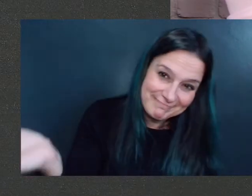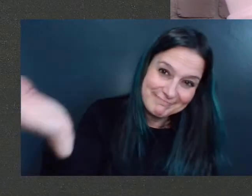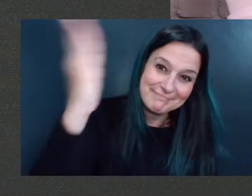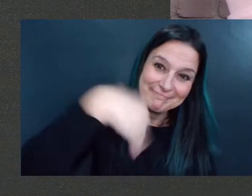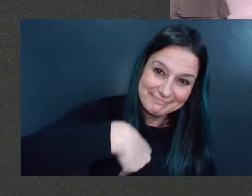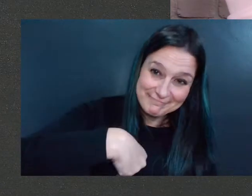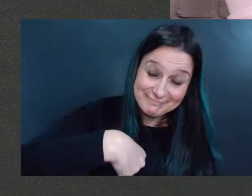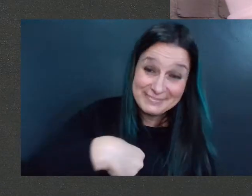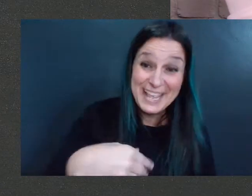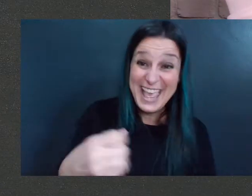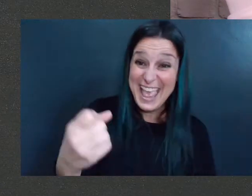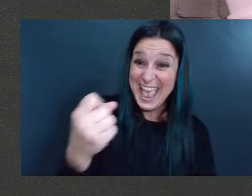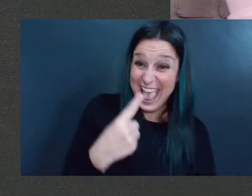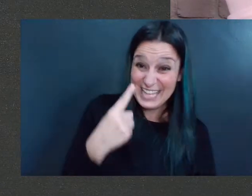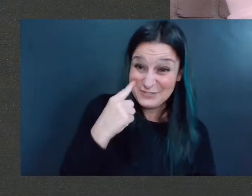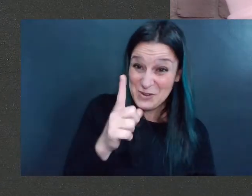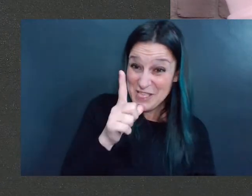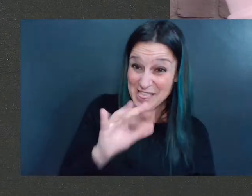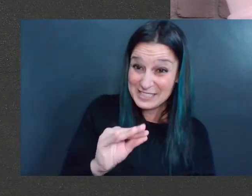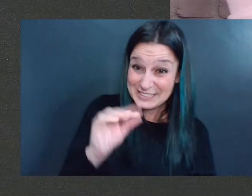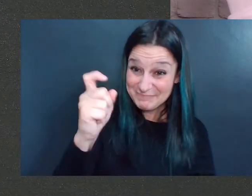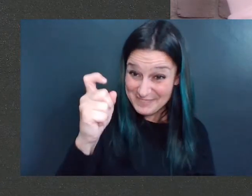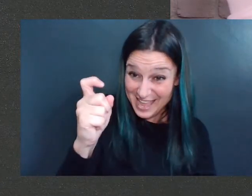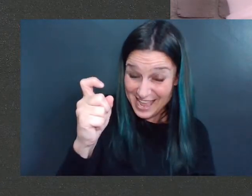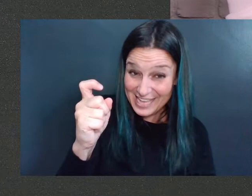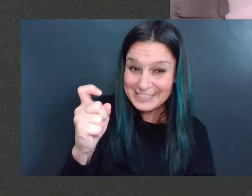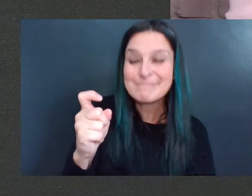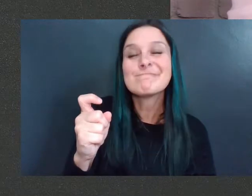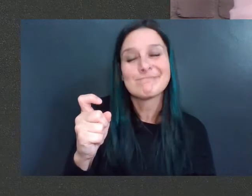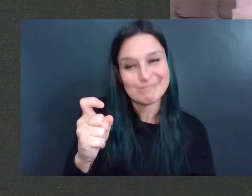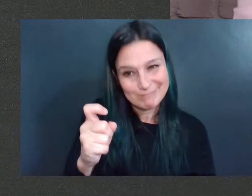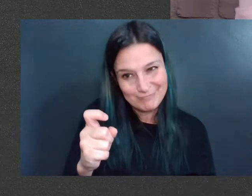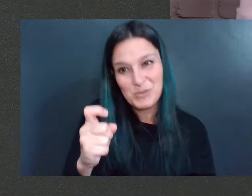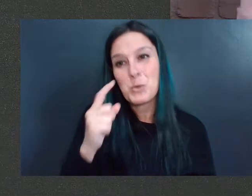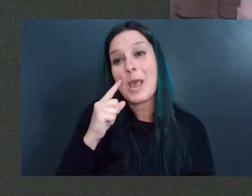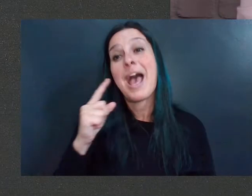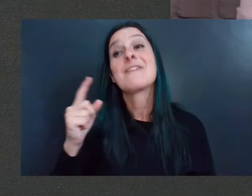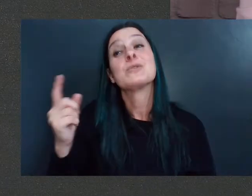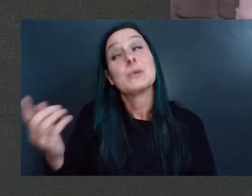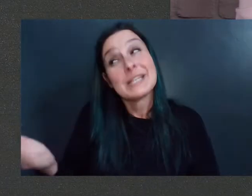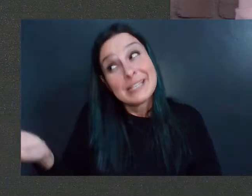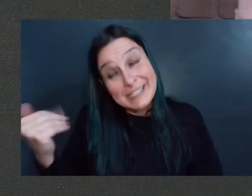if he asks you for your lunchbox, you'll have to take him.